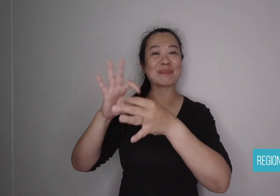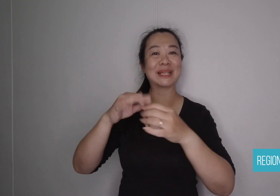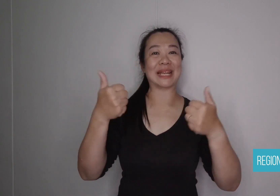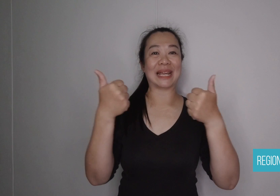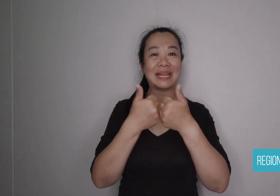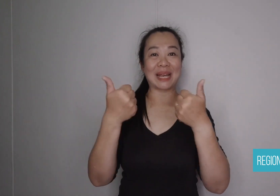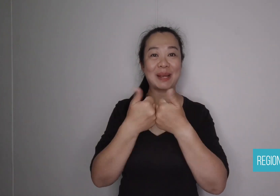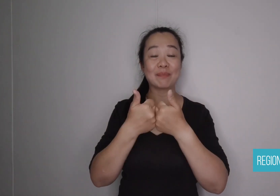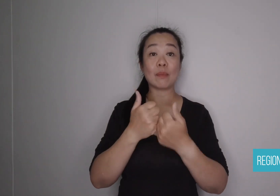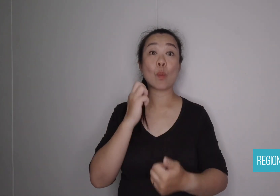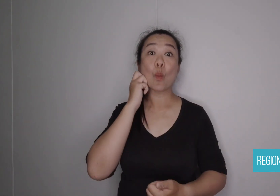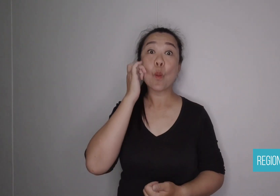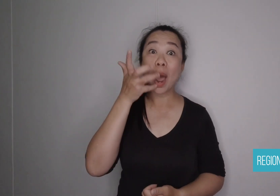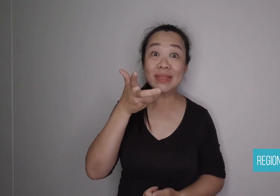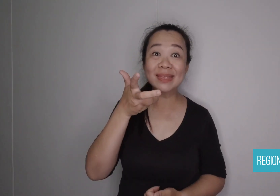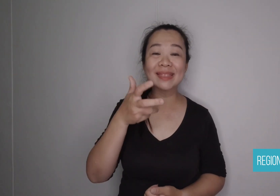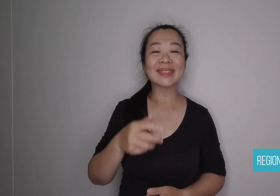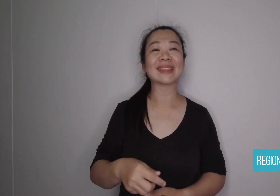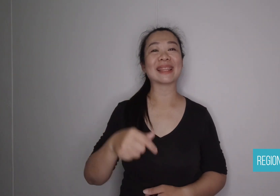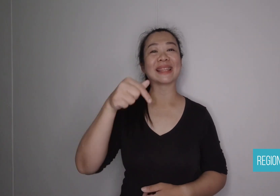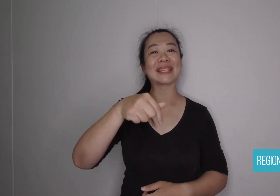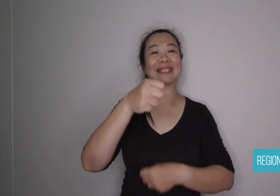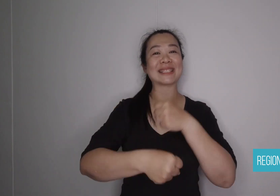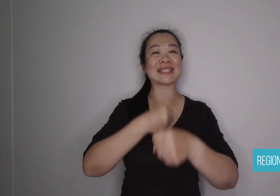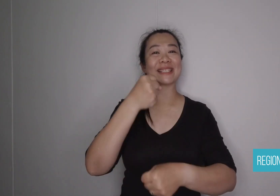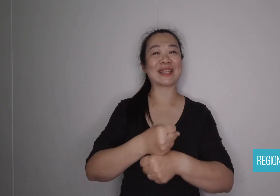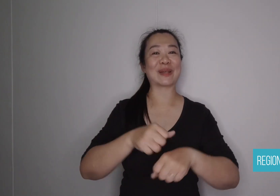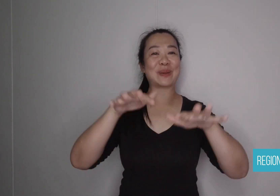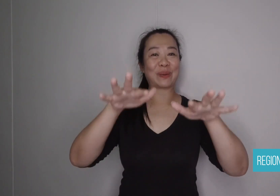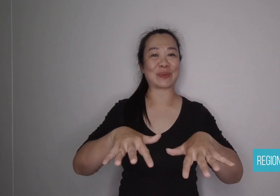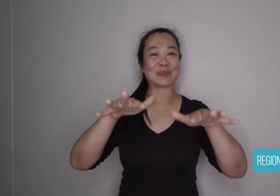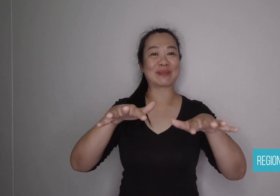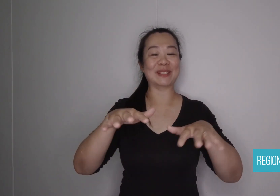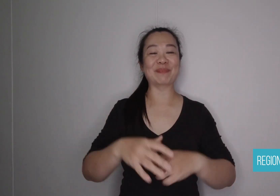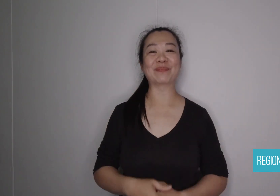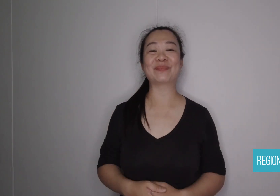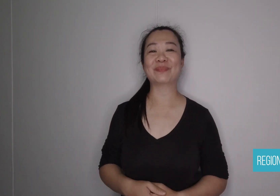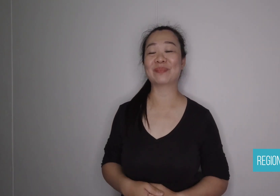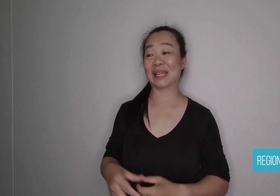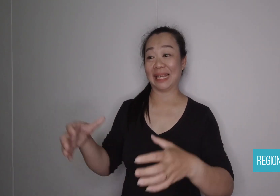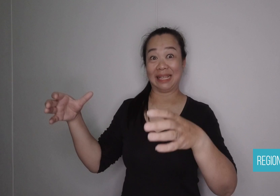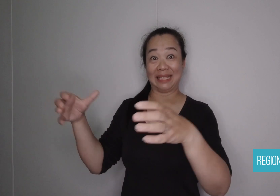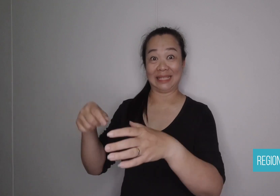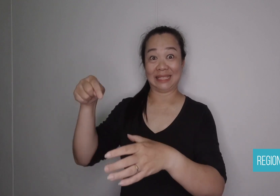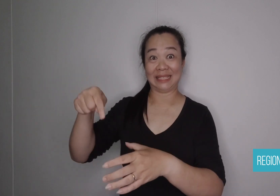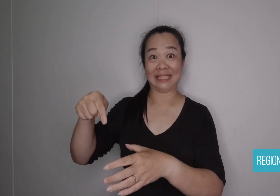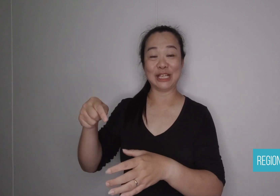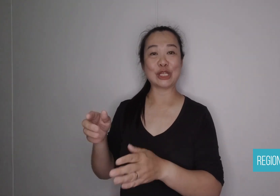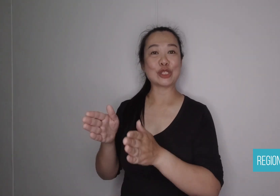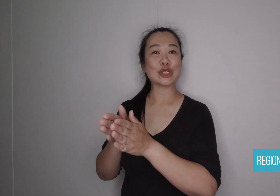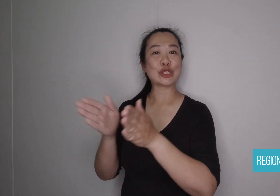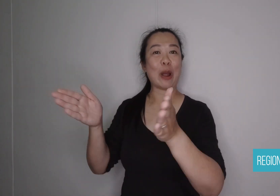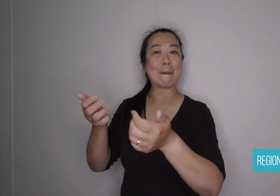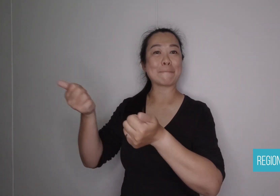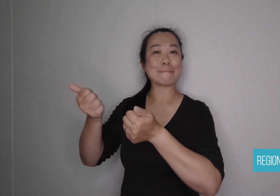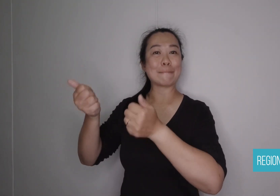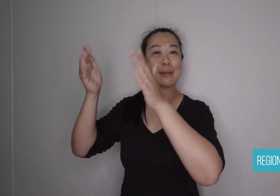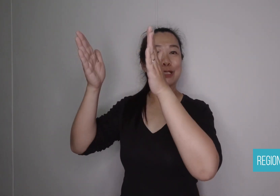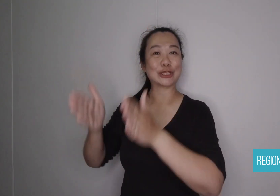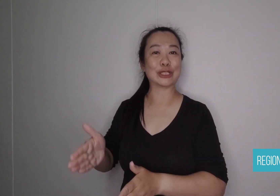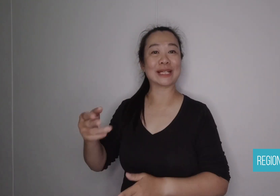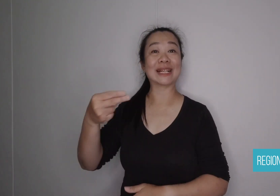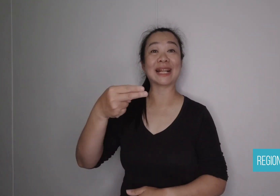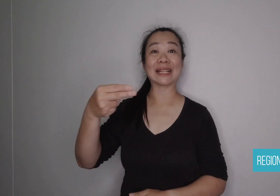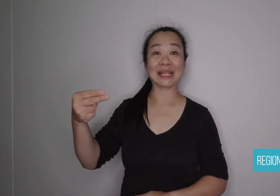had been planning the establishment of the team.